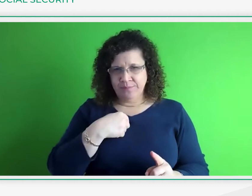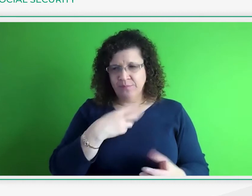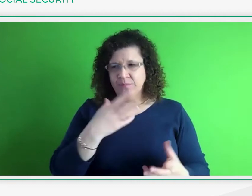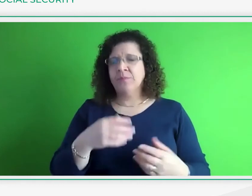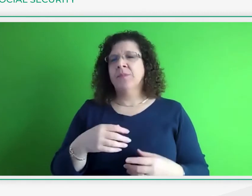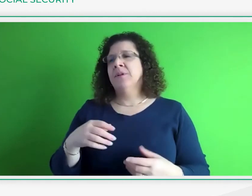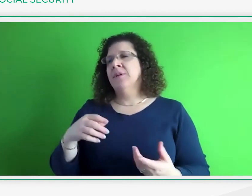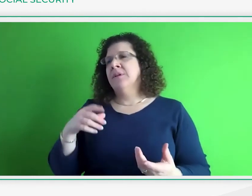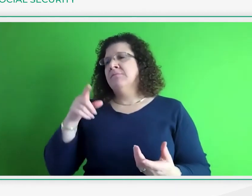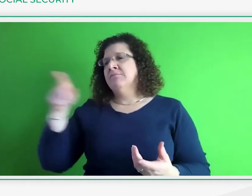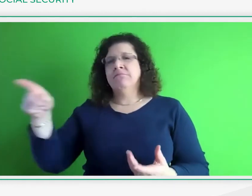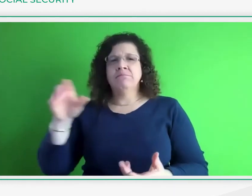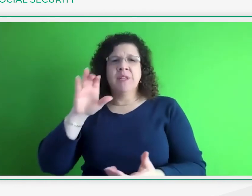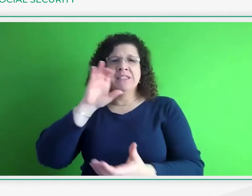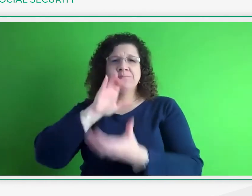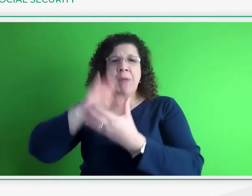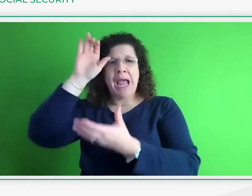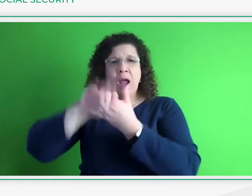That's my full benefit.